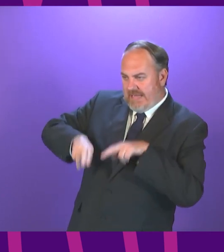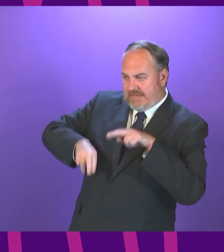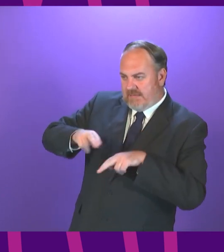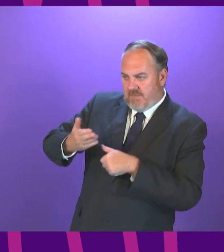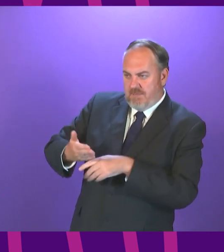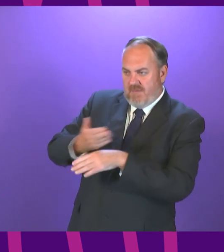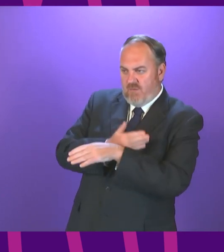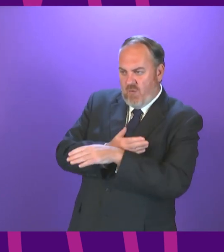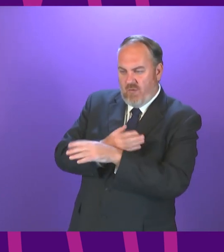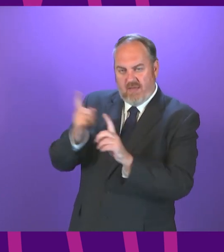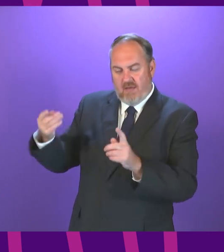Pre-pandemic, a lot of work was done